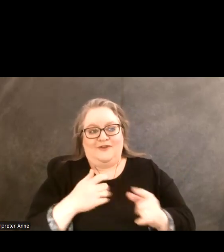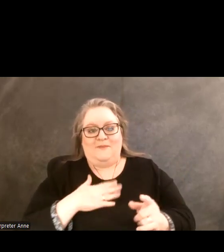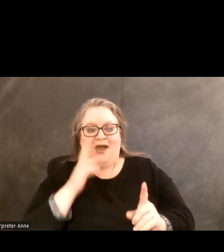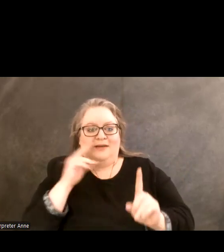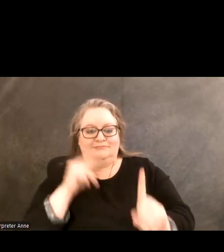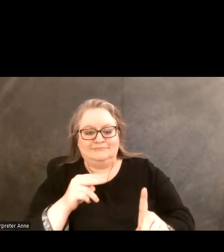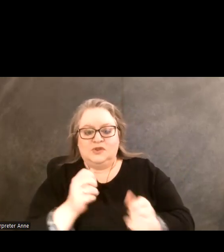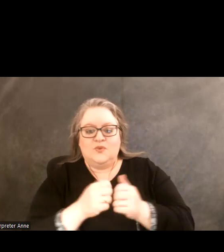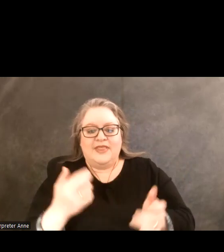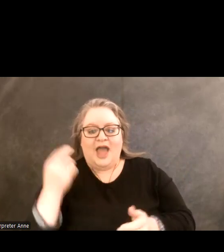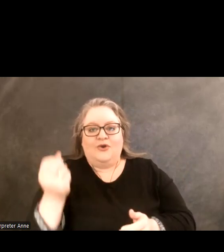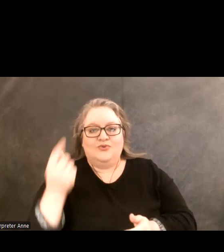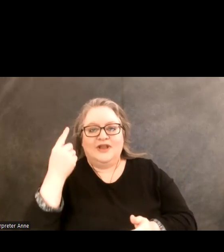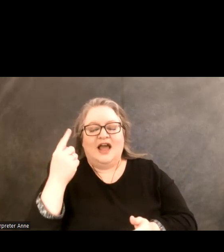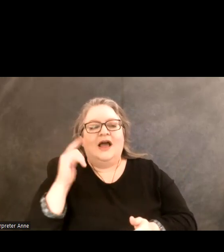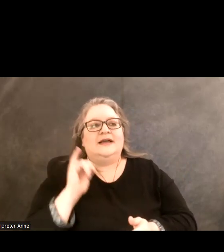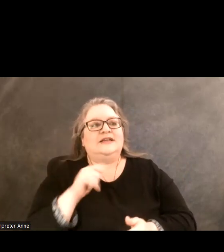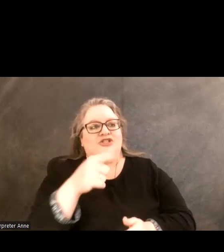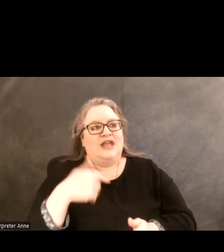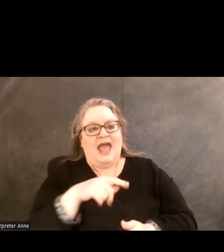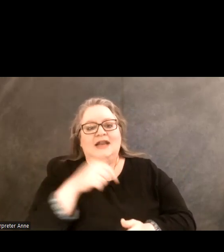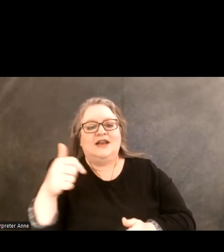realizing that she had another area of access that needed